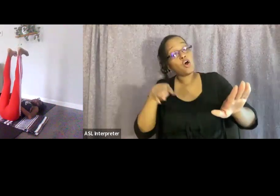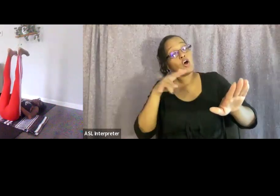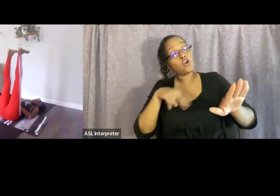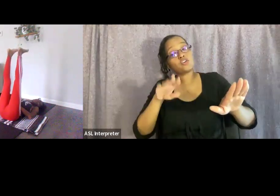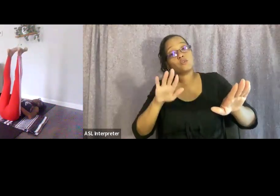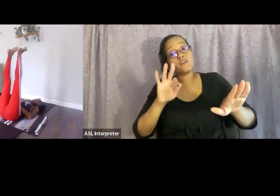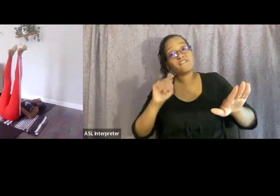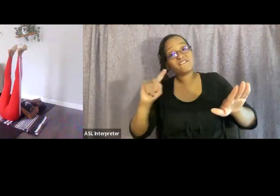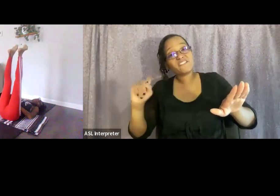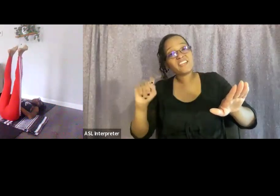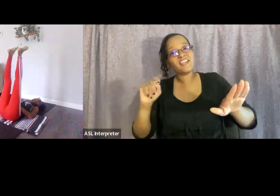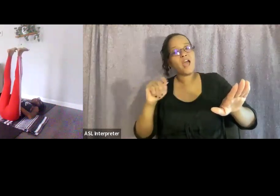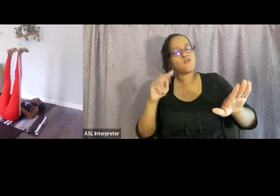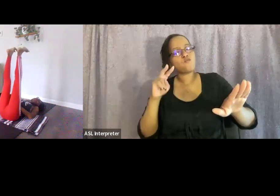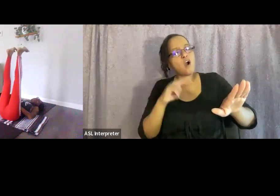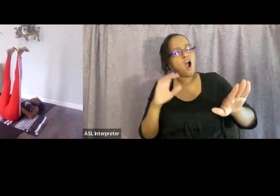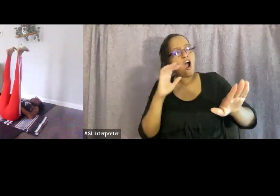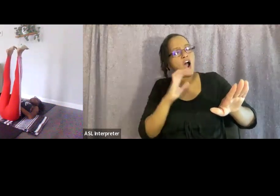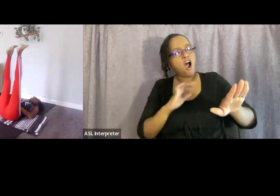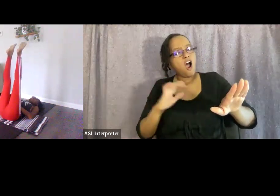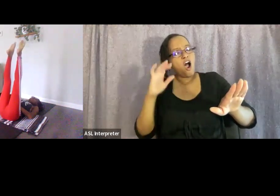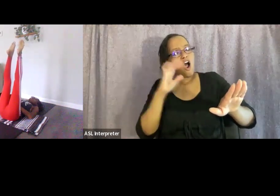like it's the most interesting thing you've ever seen.